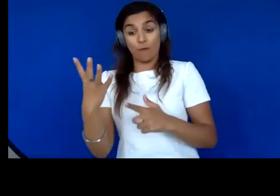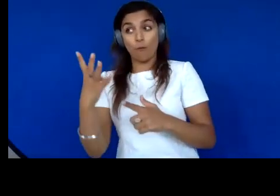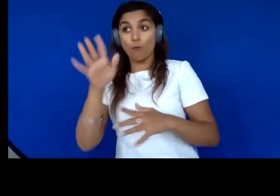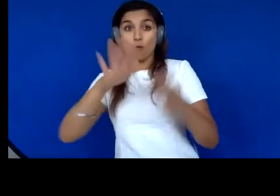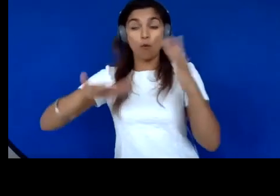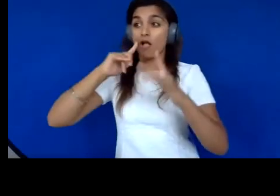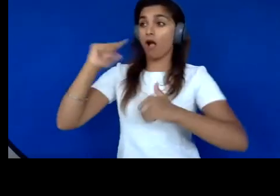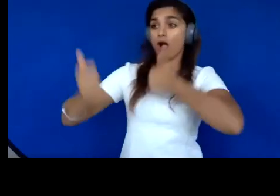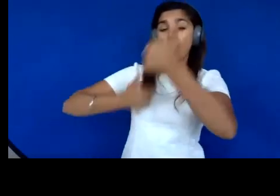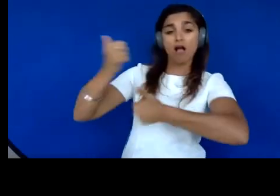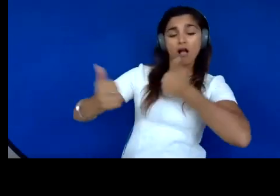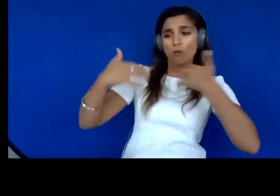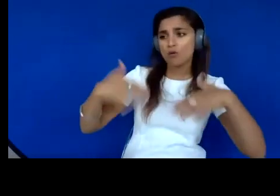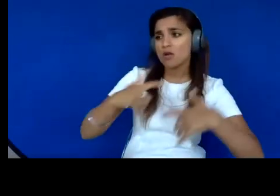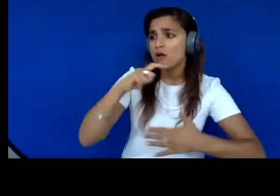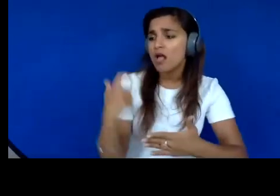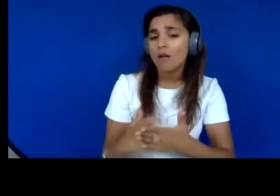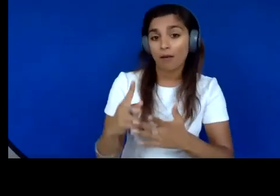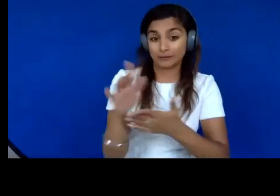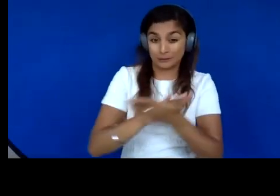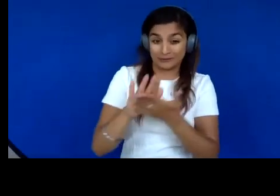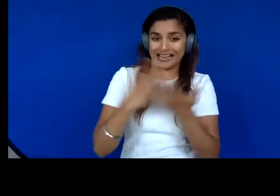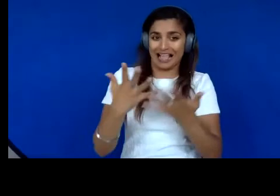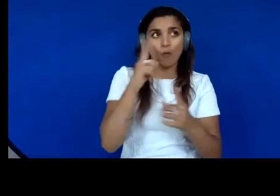which has now become synonymous at the lead disability sports coverage on a